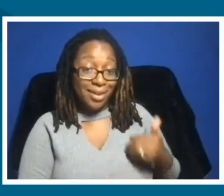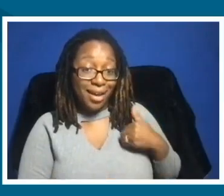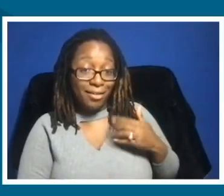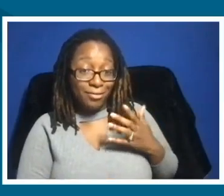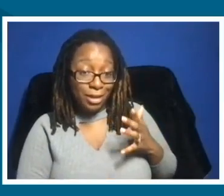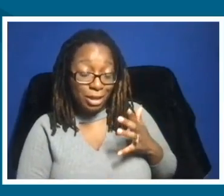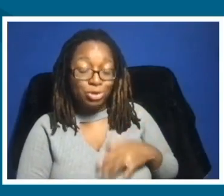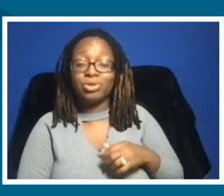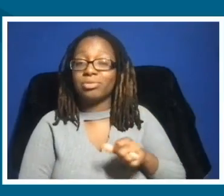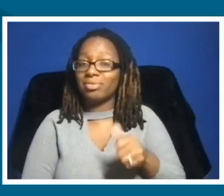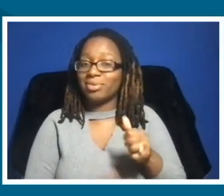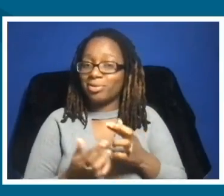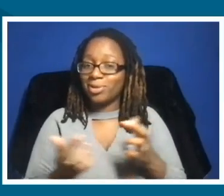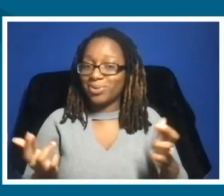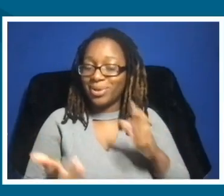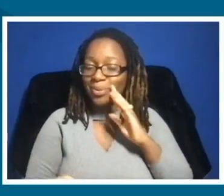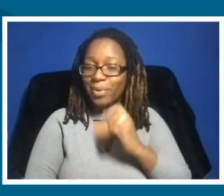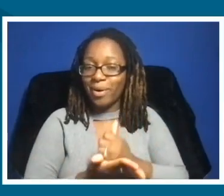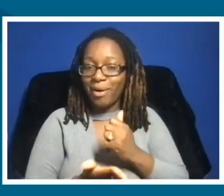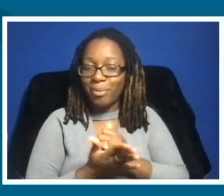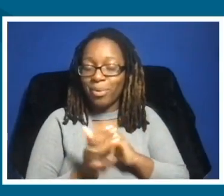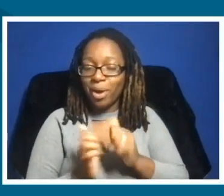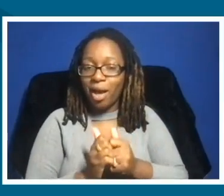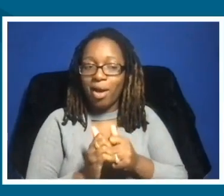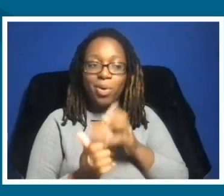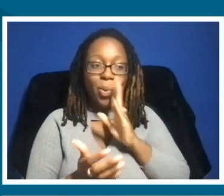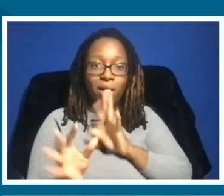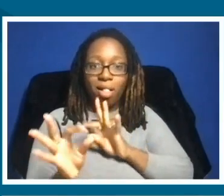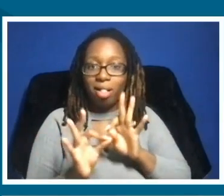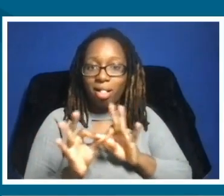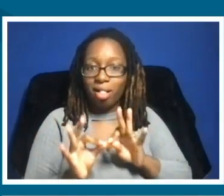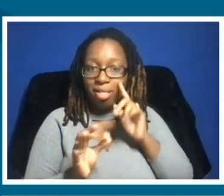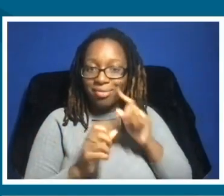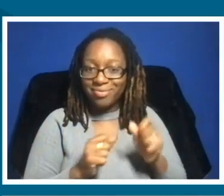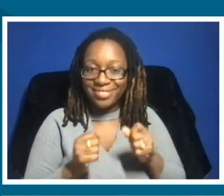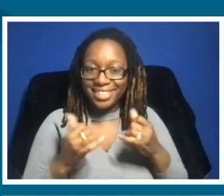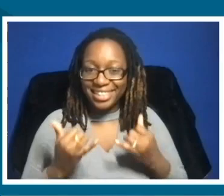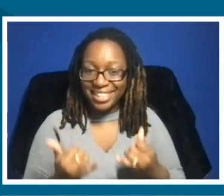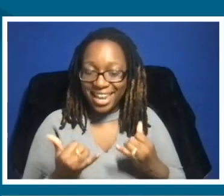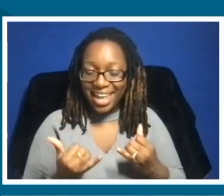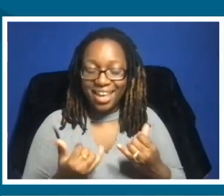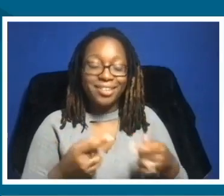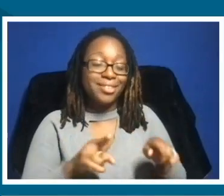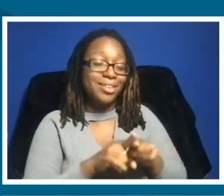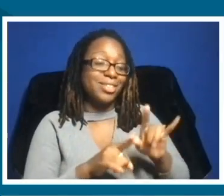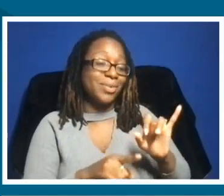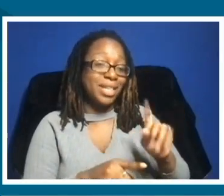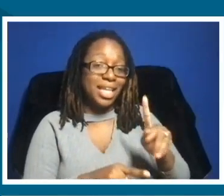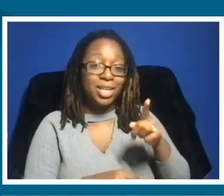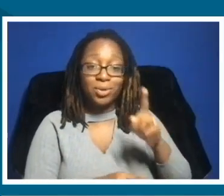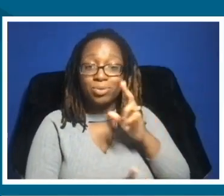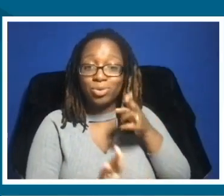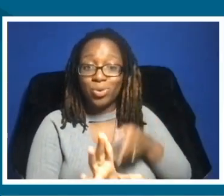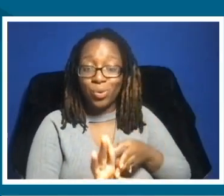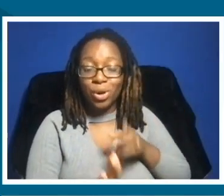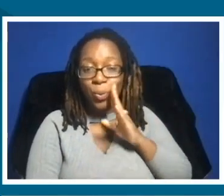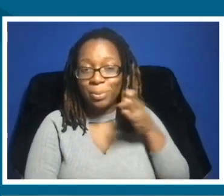that will help you with the strategies we're going to share today in a link above the video feed where you join this session